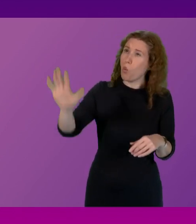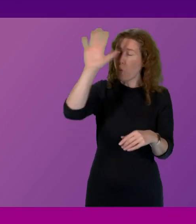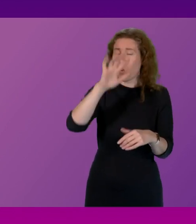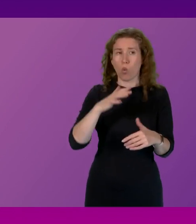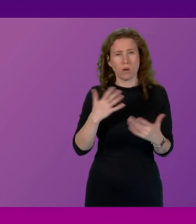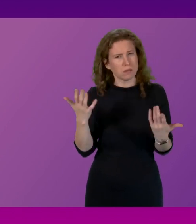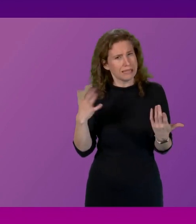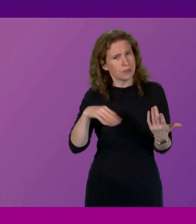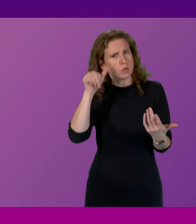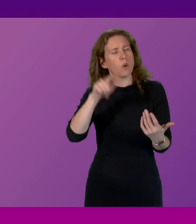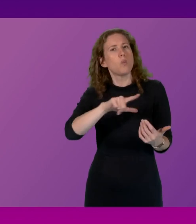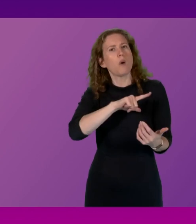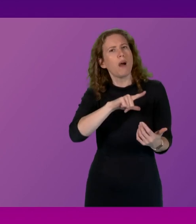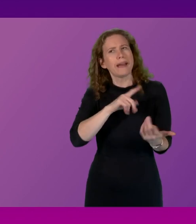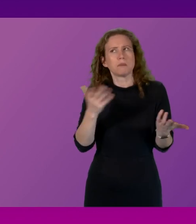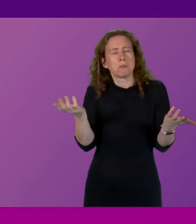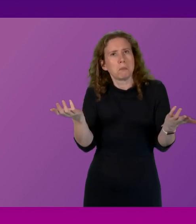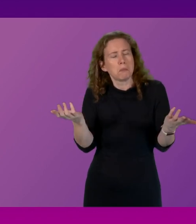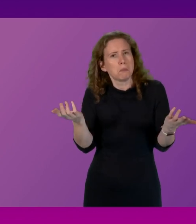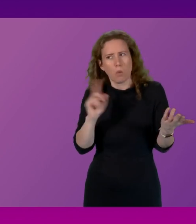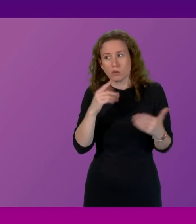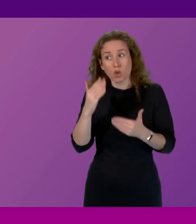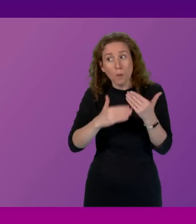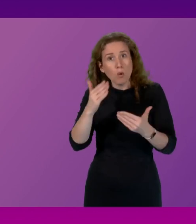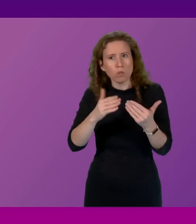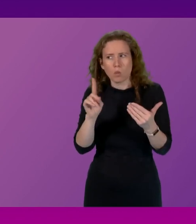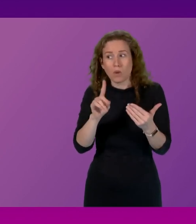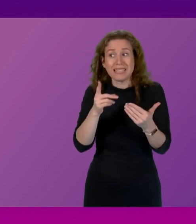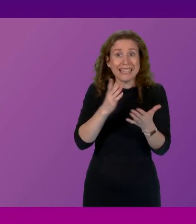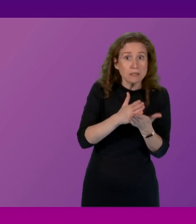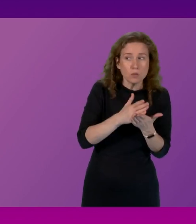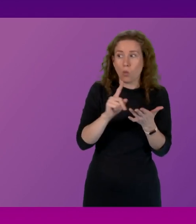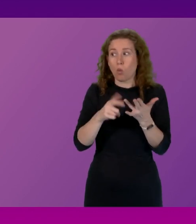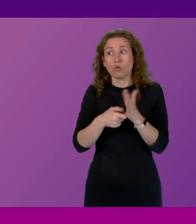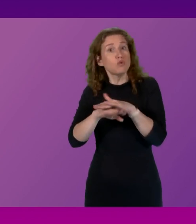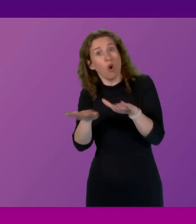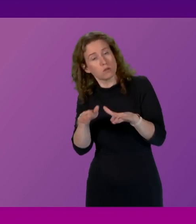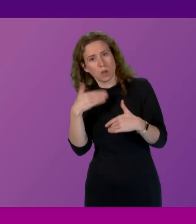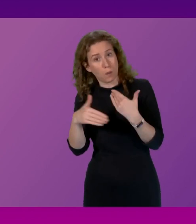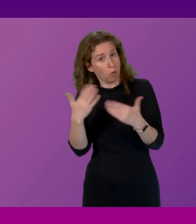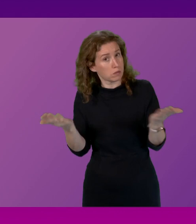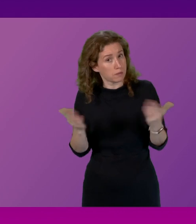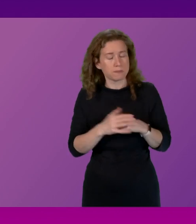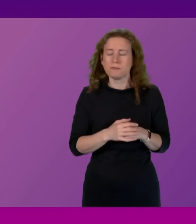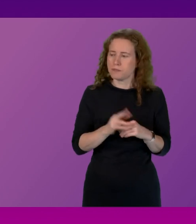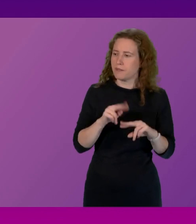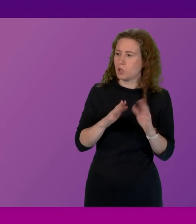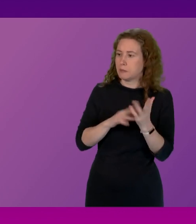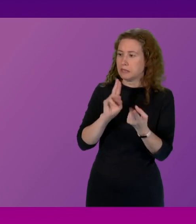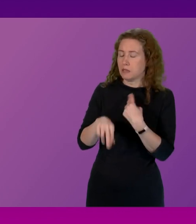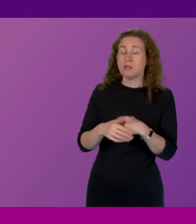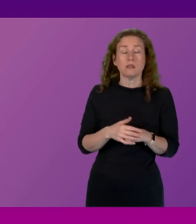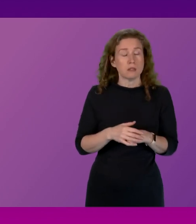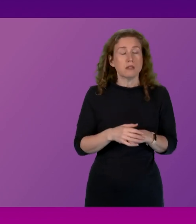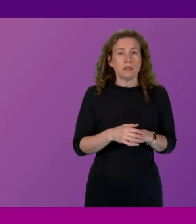entitled to know what is or is not going on.